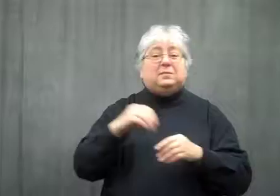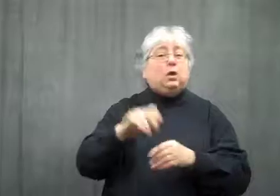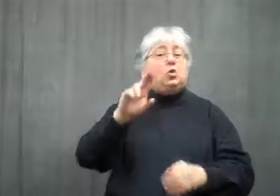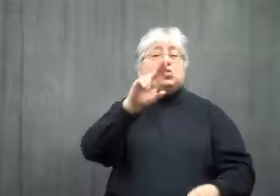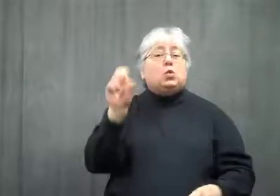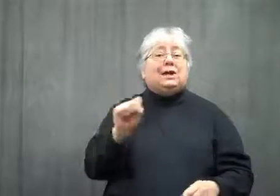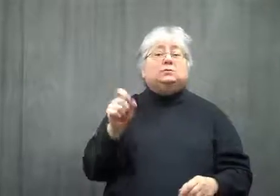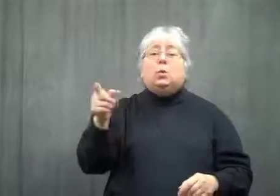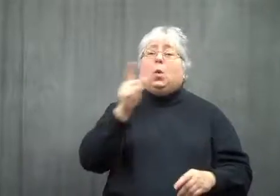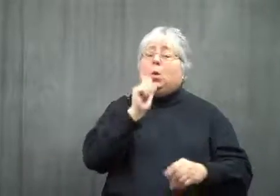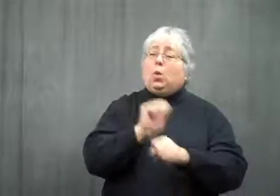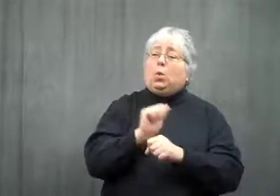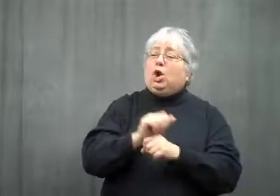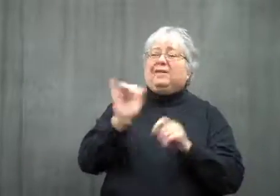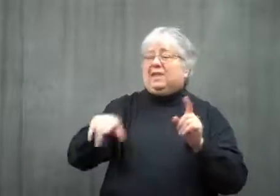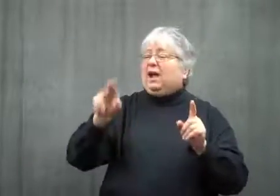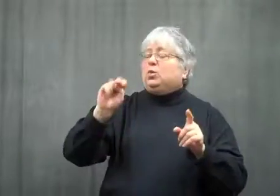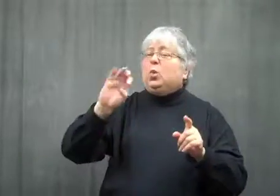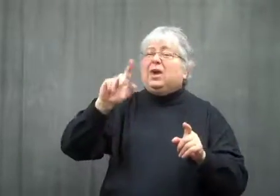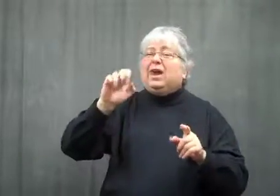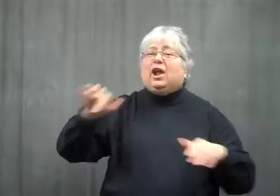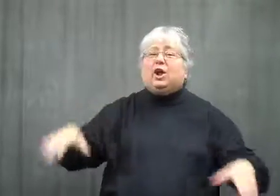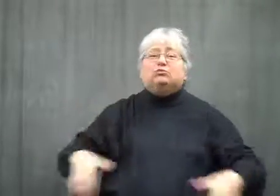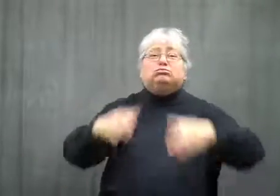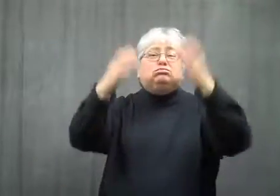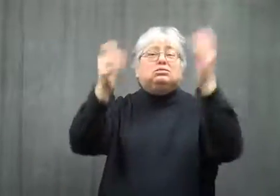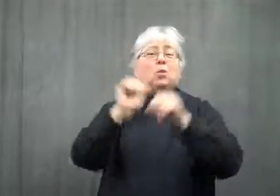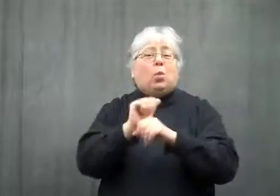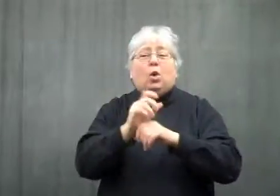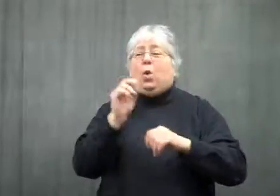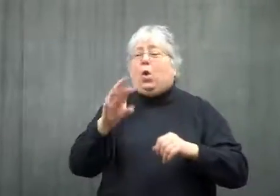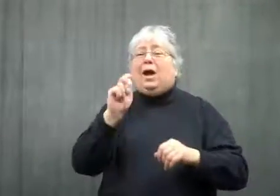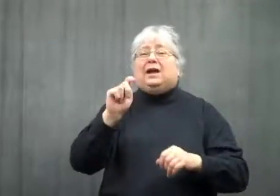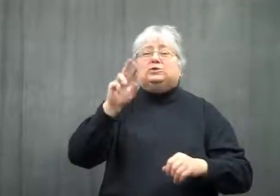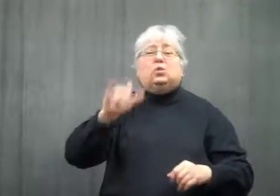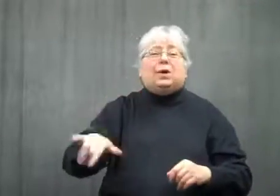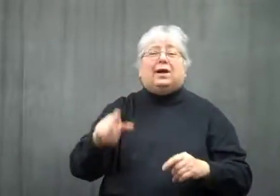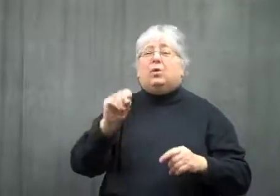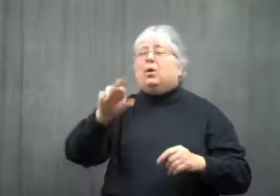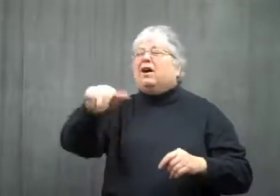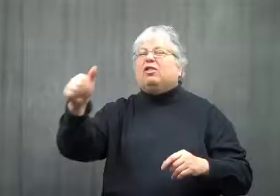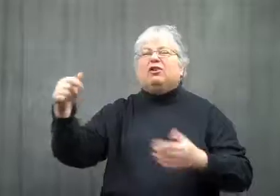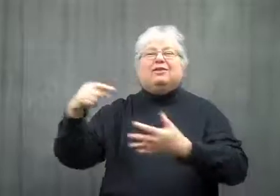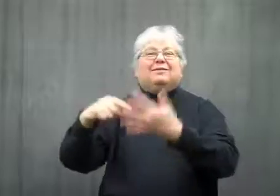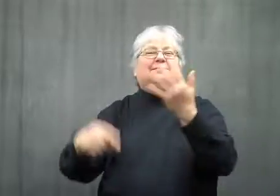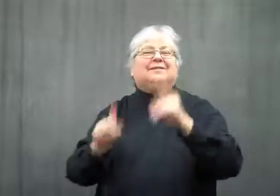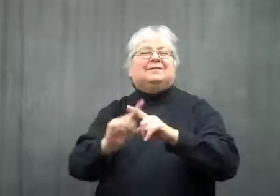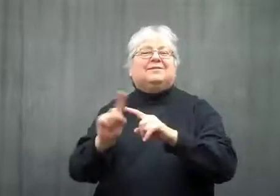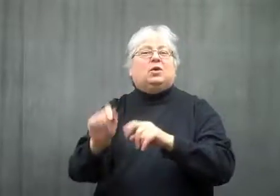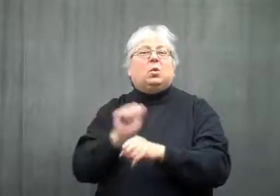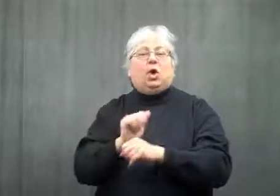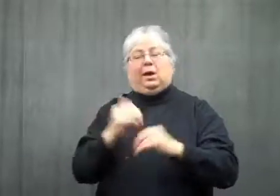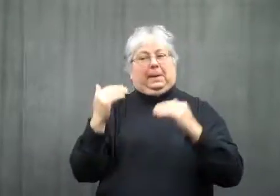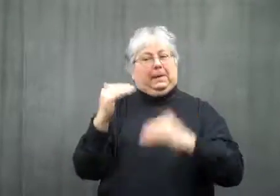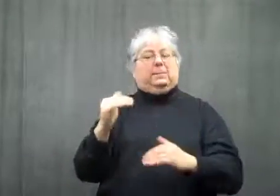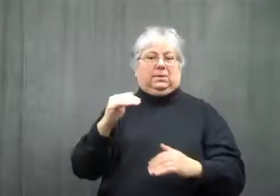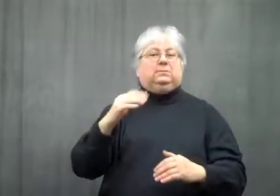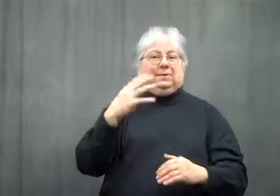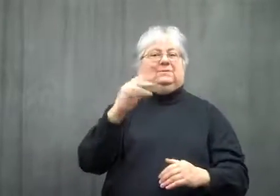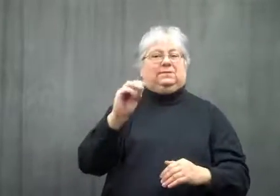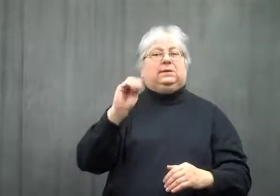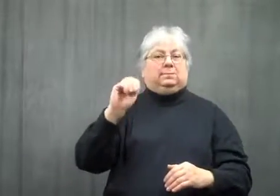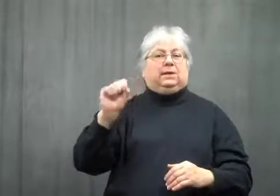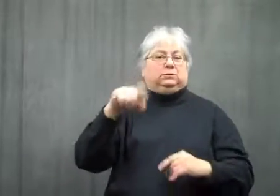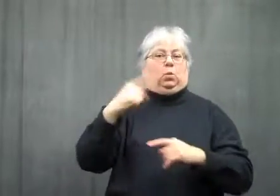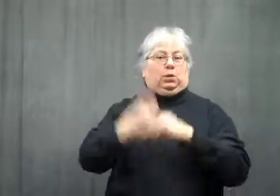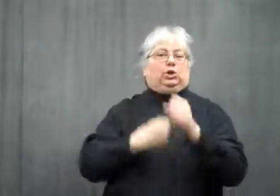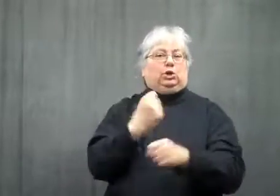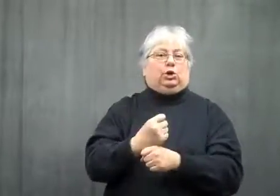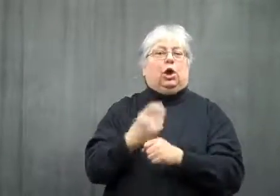Nuclear, x-ray and other radiation workers in the U.S. are limited to 50 milliseverts a year.